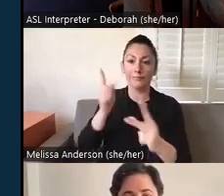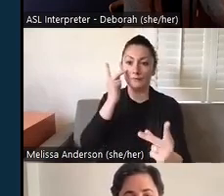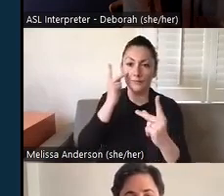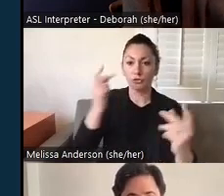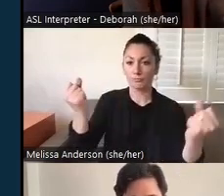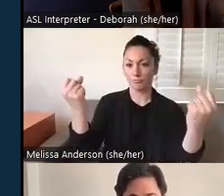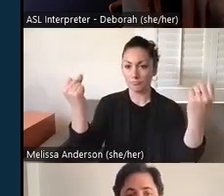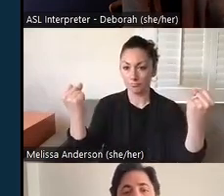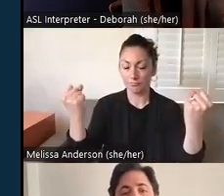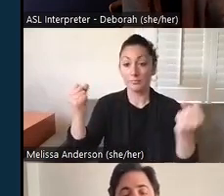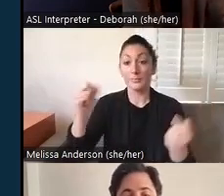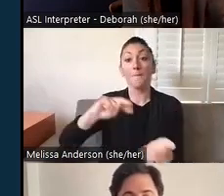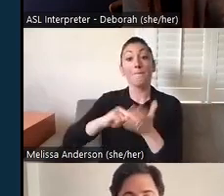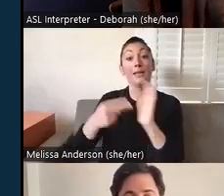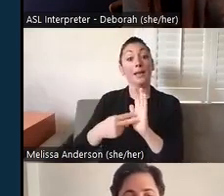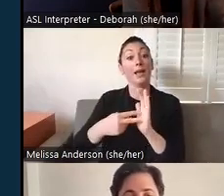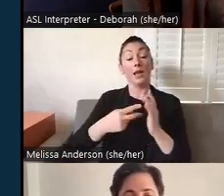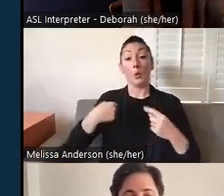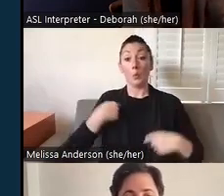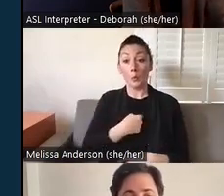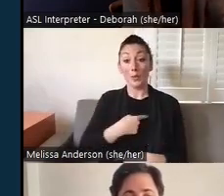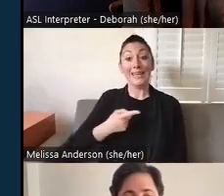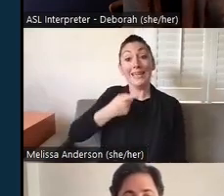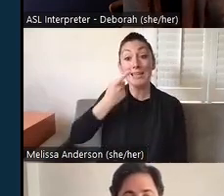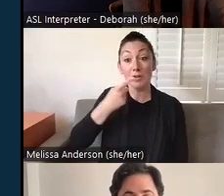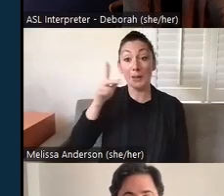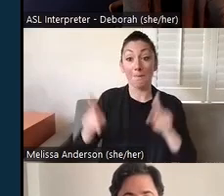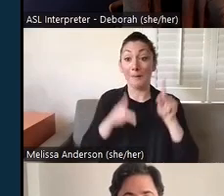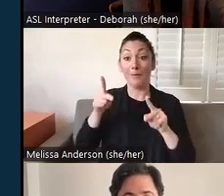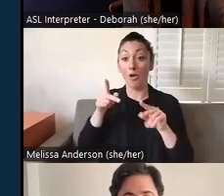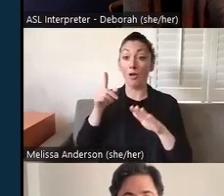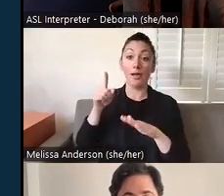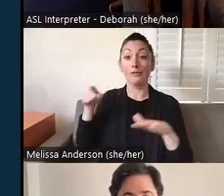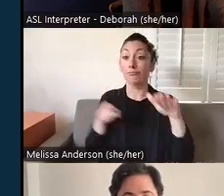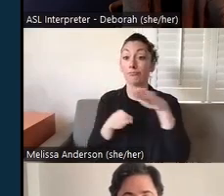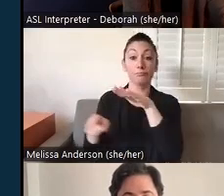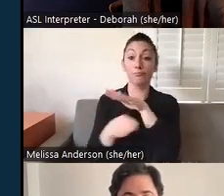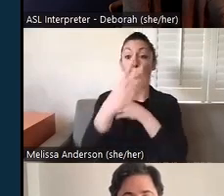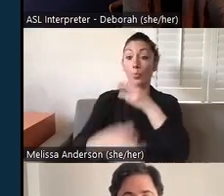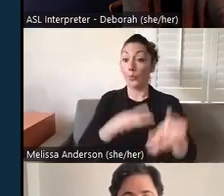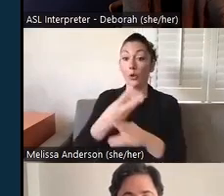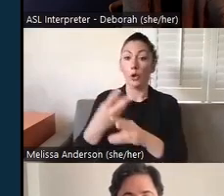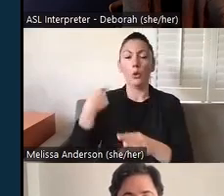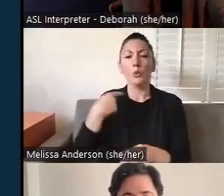Because is not as easy for a deaf person who relies on visual language to access that information.